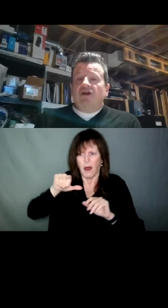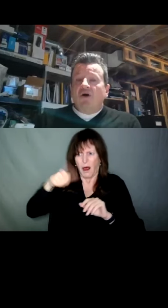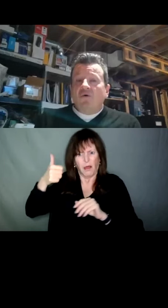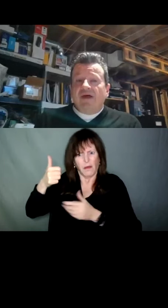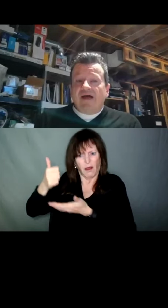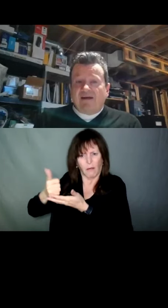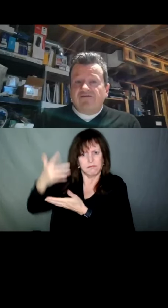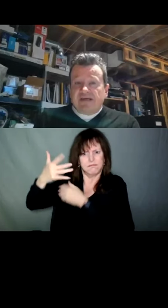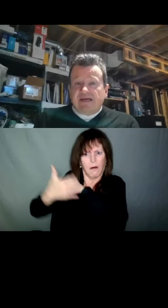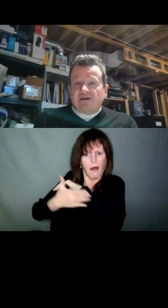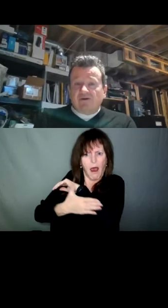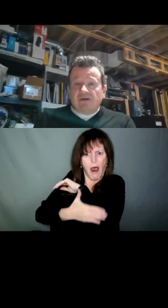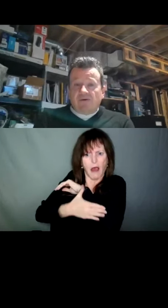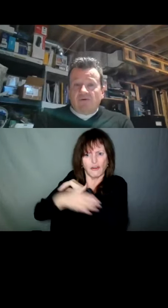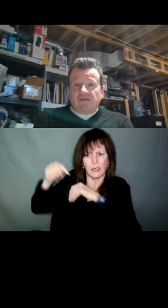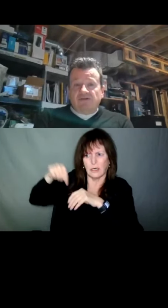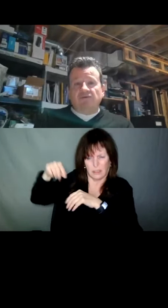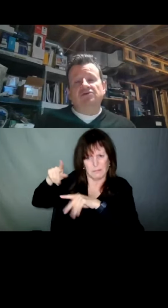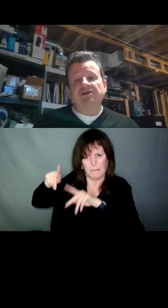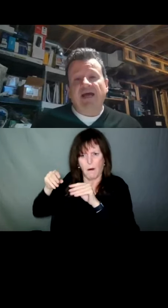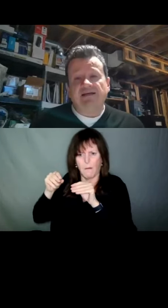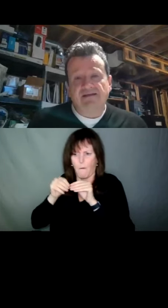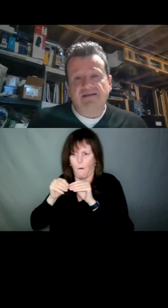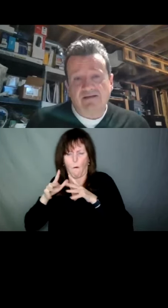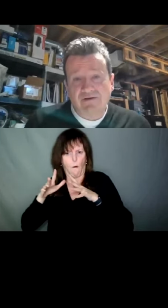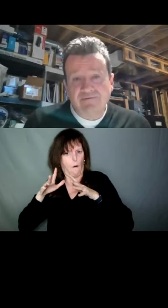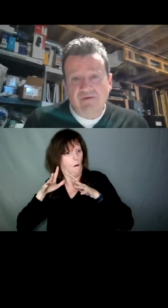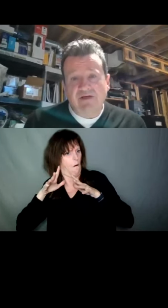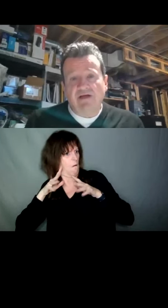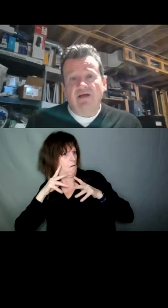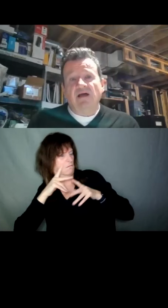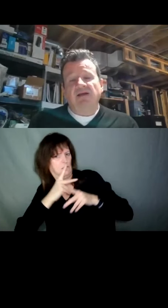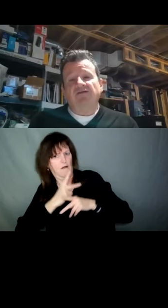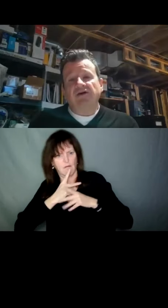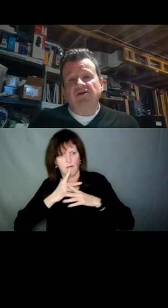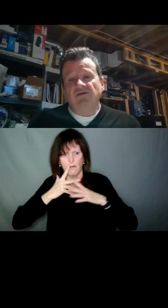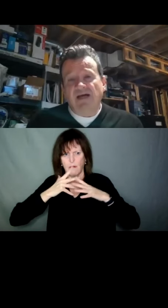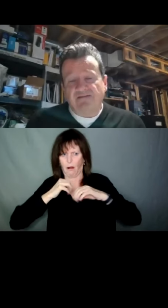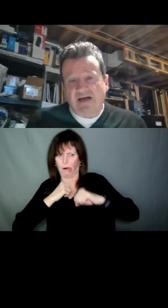as well as other wealthy countries